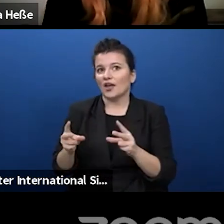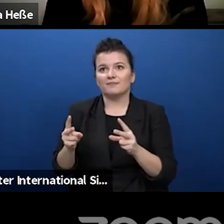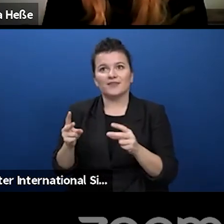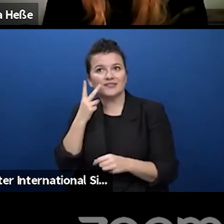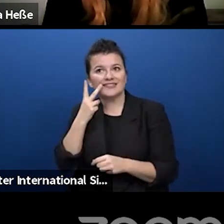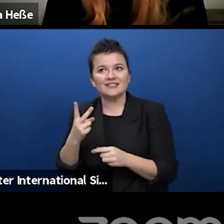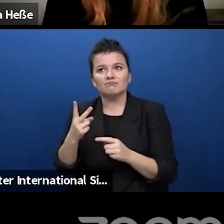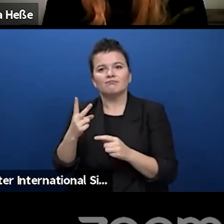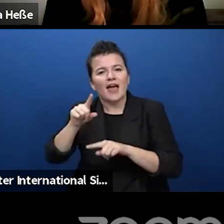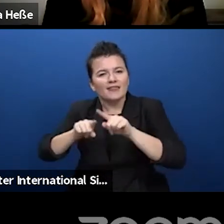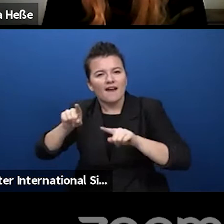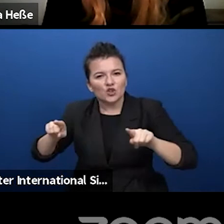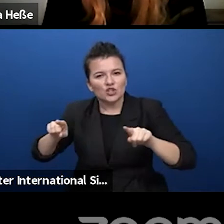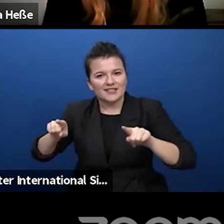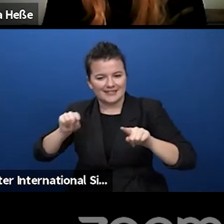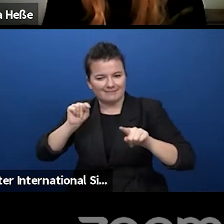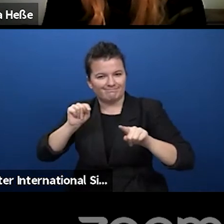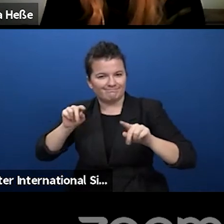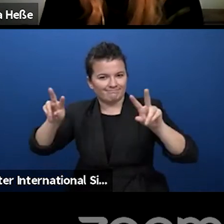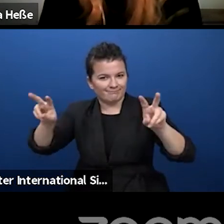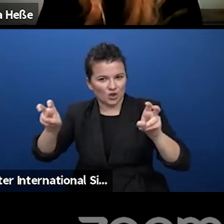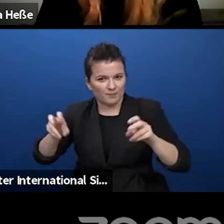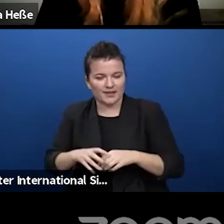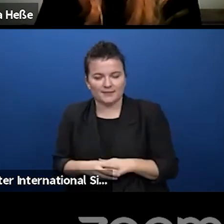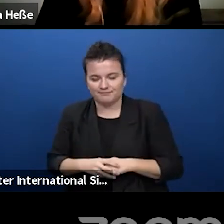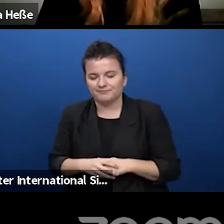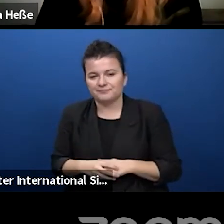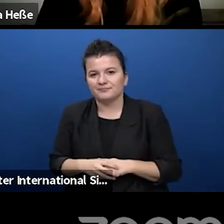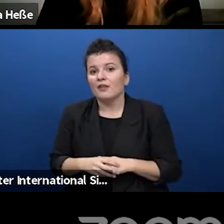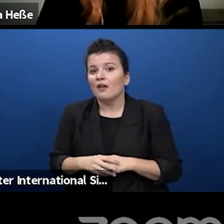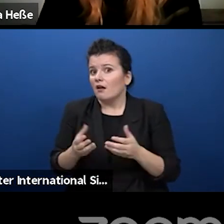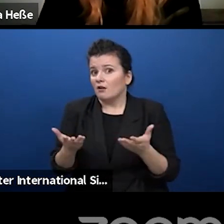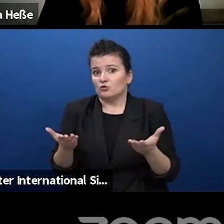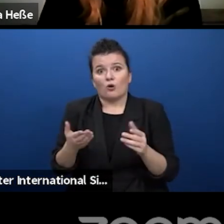We all would agree that every person has the right to be represented on stage and